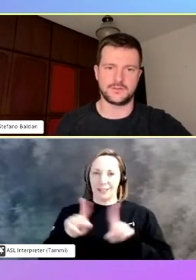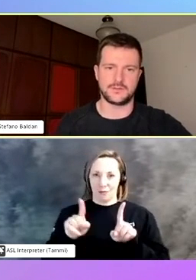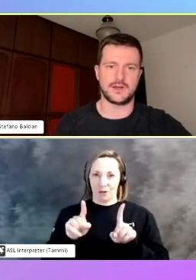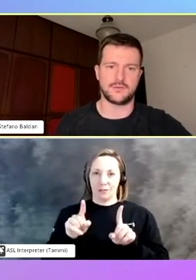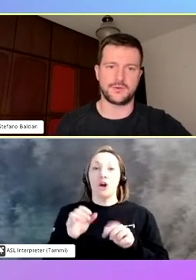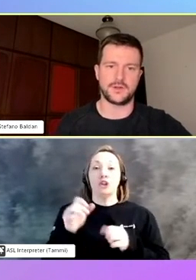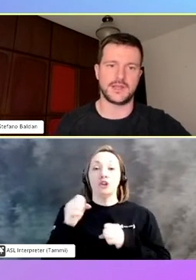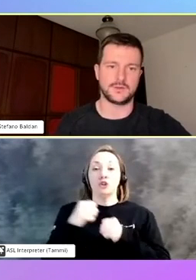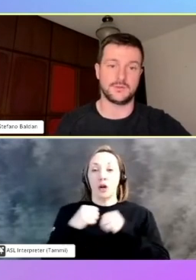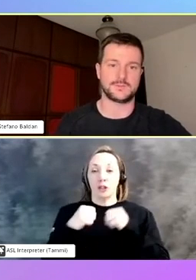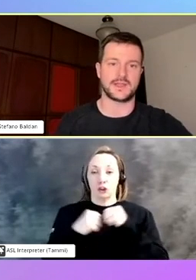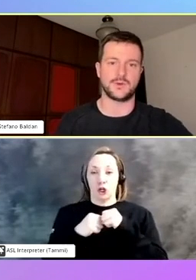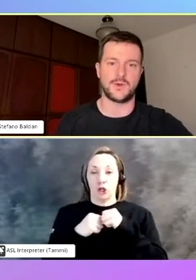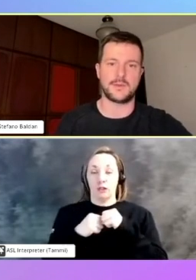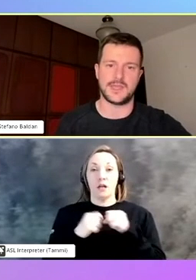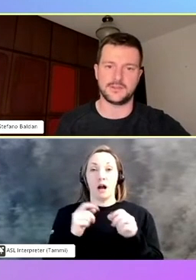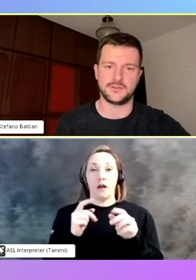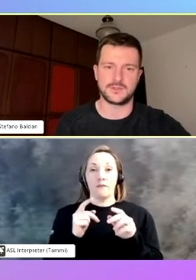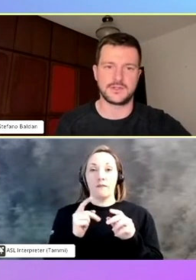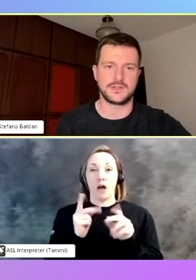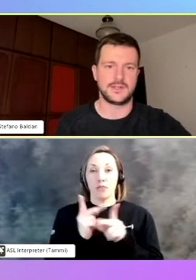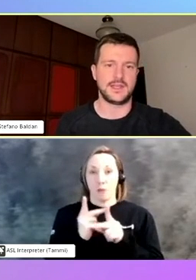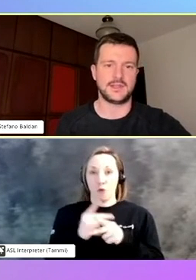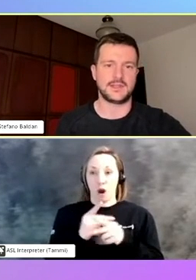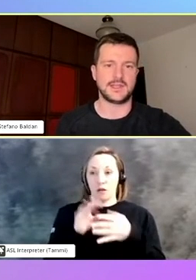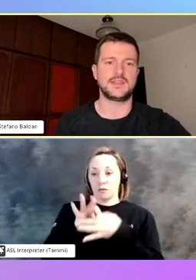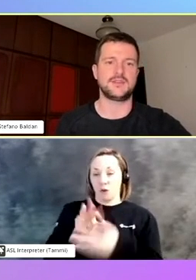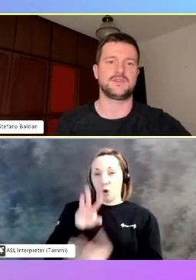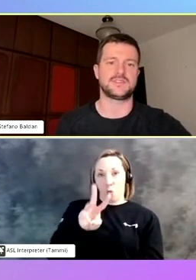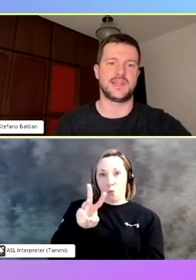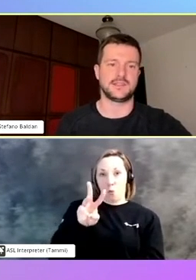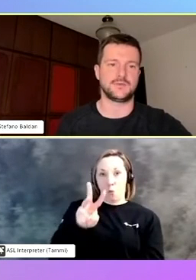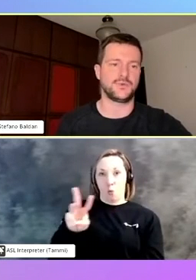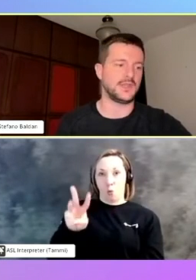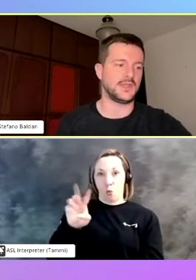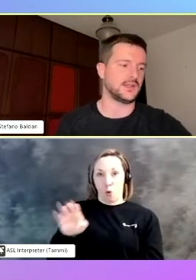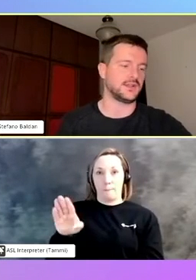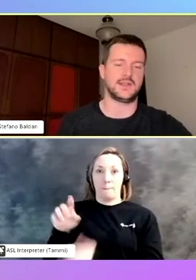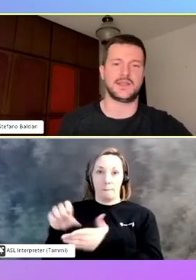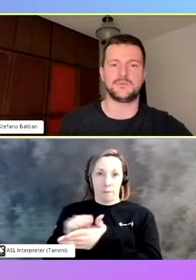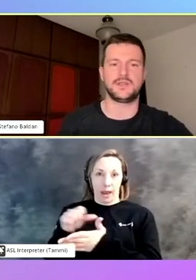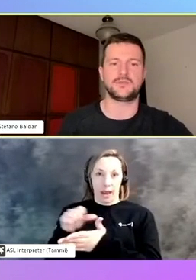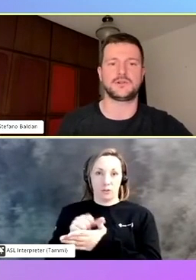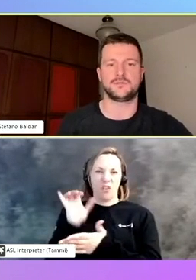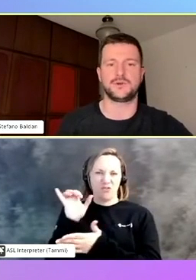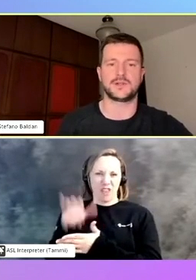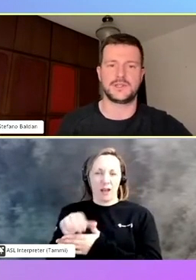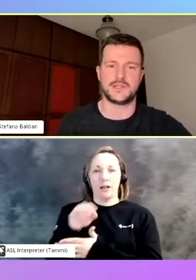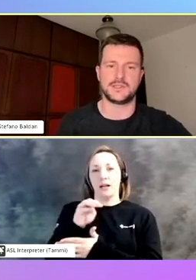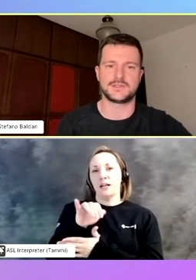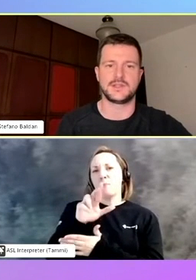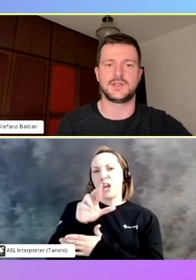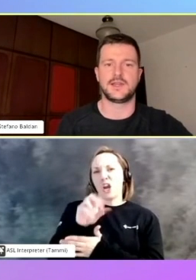So I have been fortunate to have all these experiences. I didn't really say that both a challenge and an opportunity